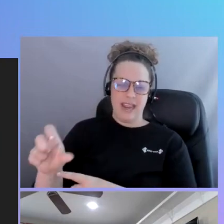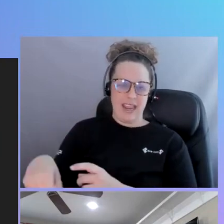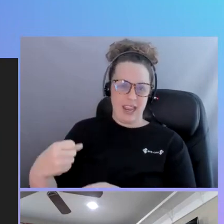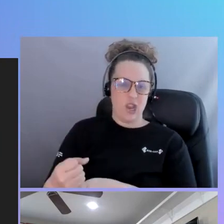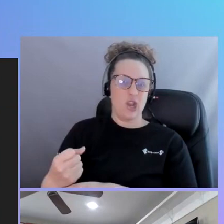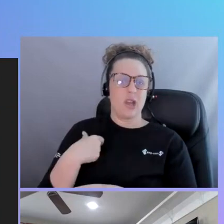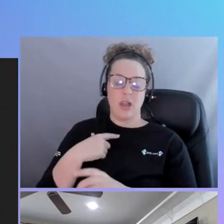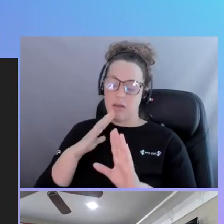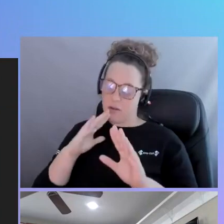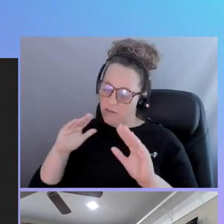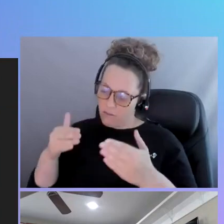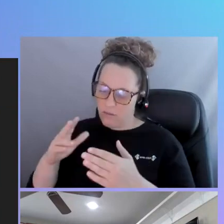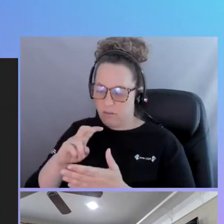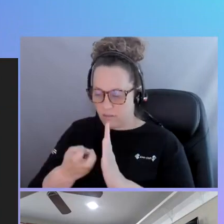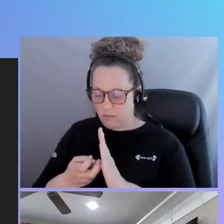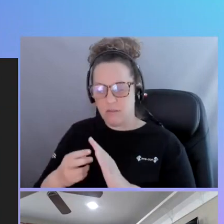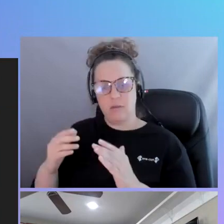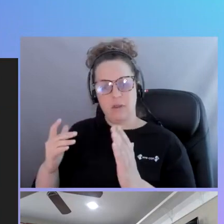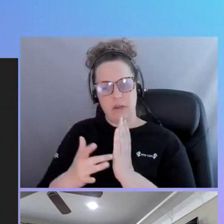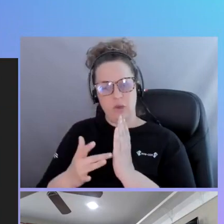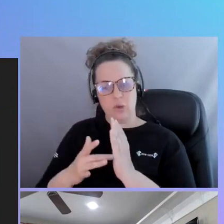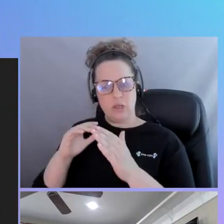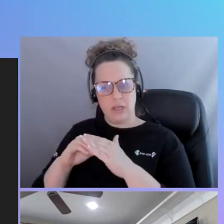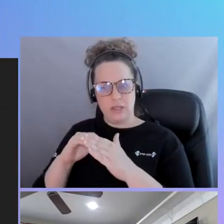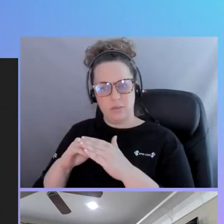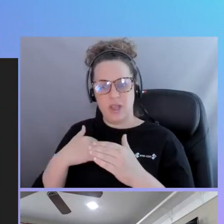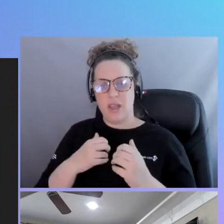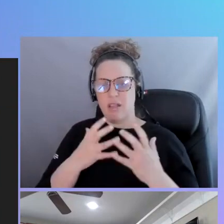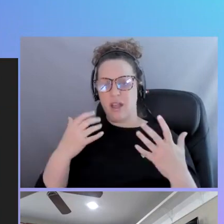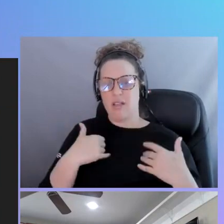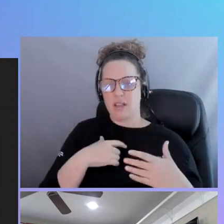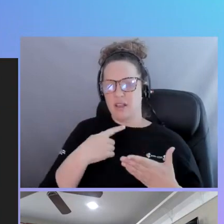accessibility. A lot of the things that I'm going to talk to